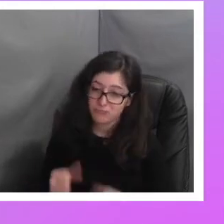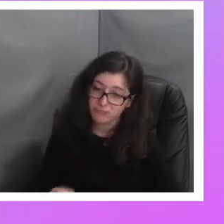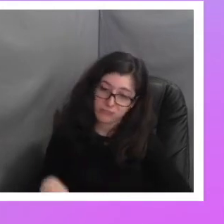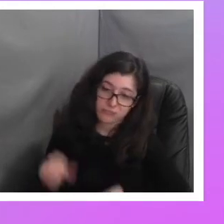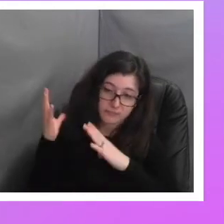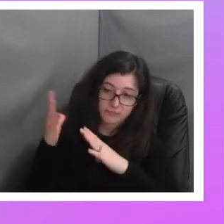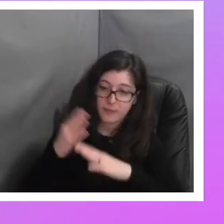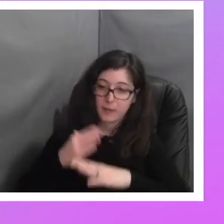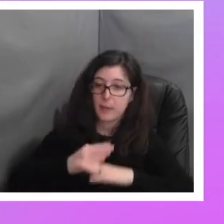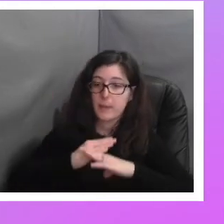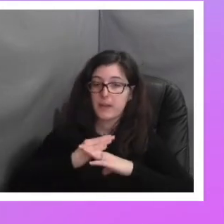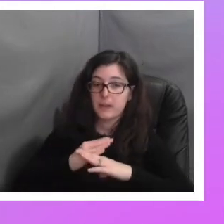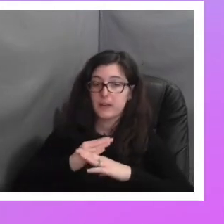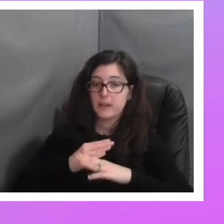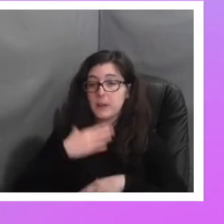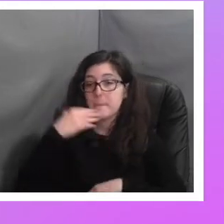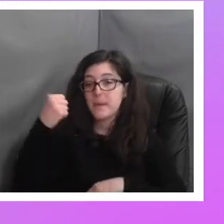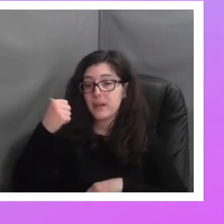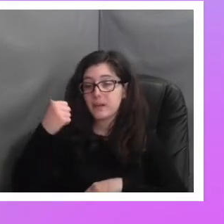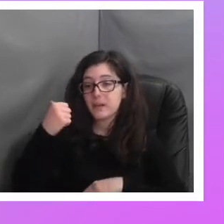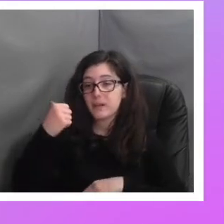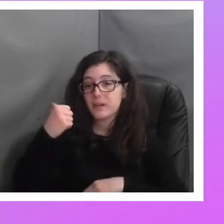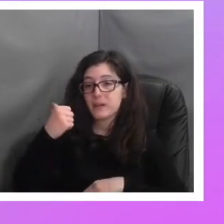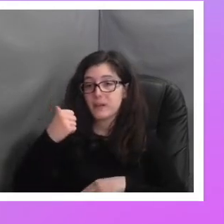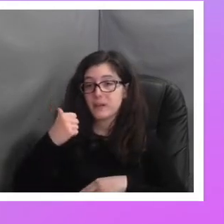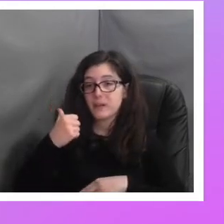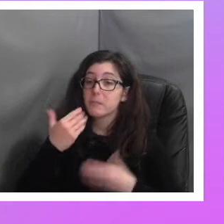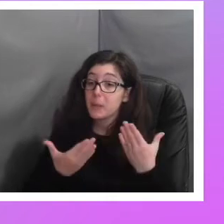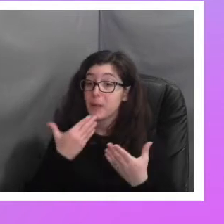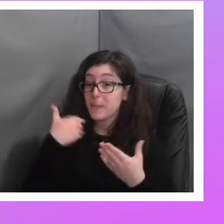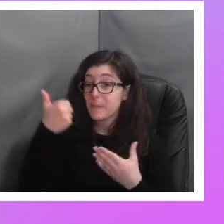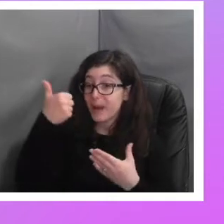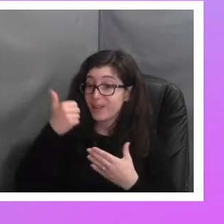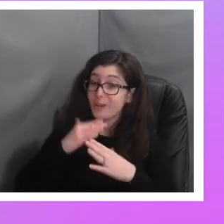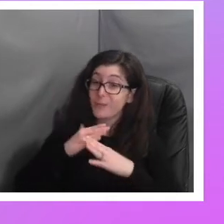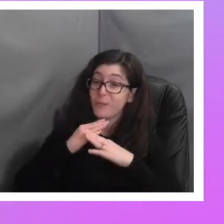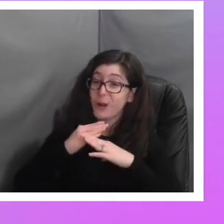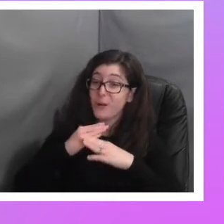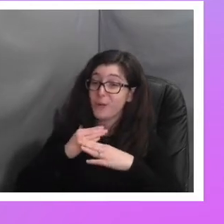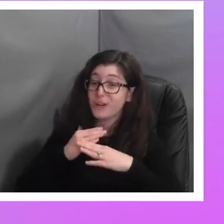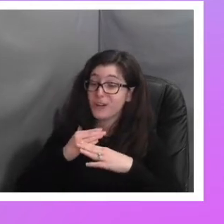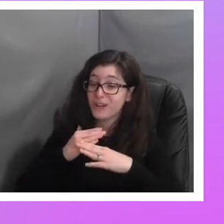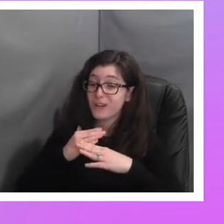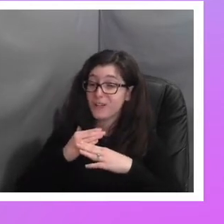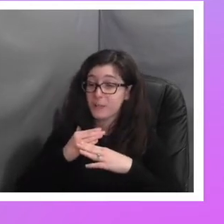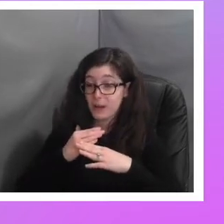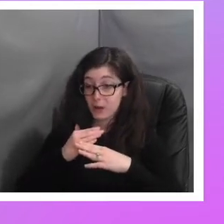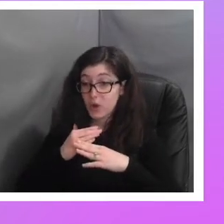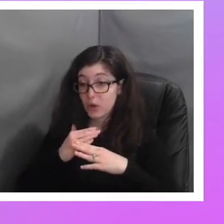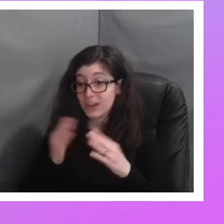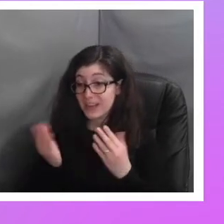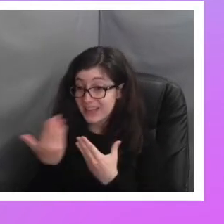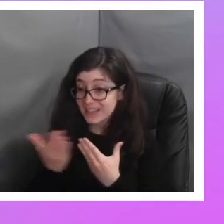you might as well prioritize some of the easy ones so you can get some easy wins right away. If there's a barrier that appears on every page